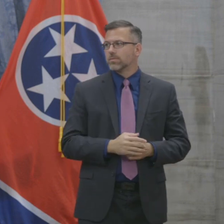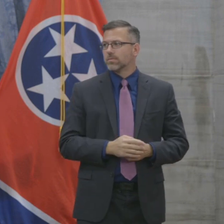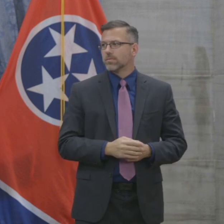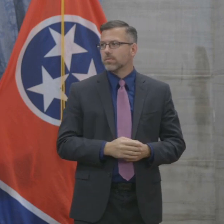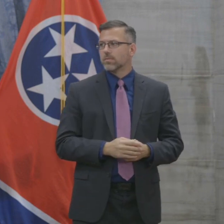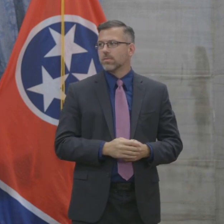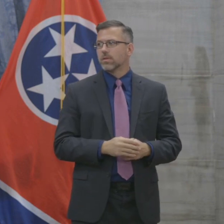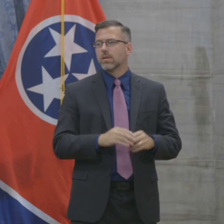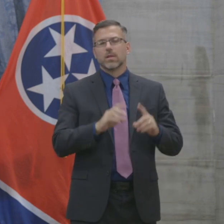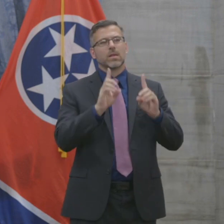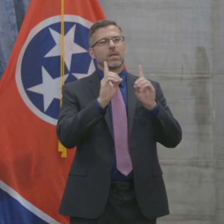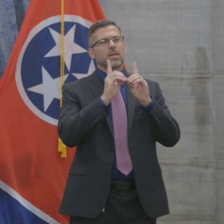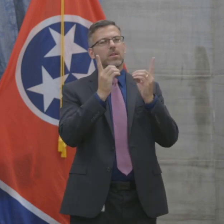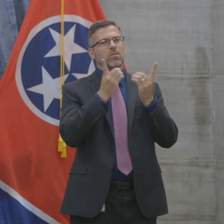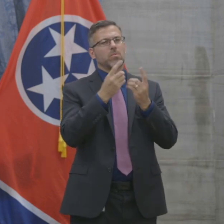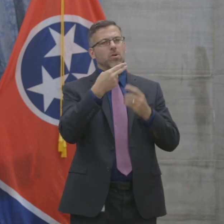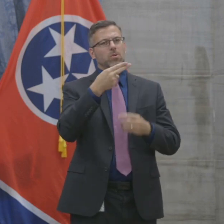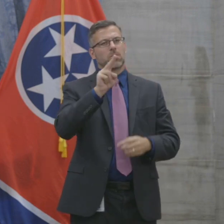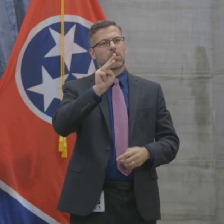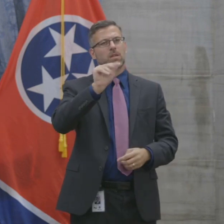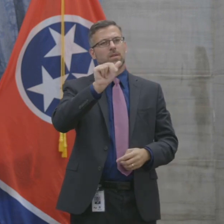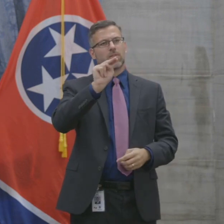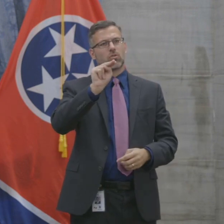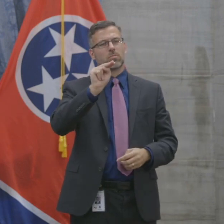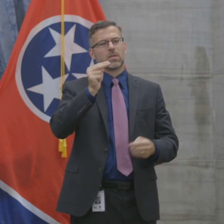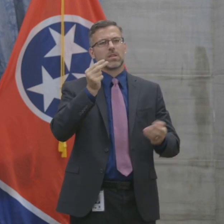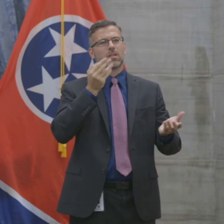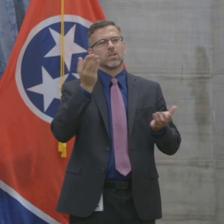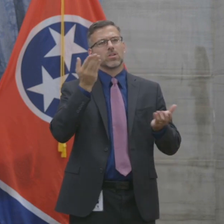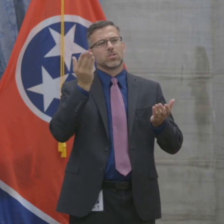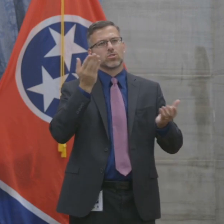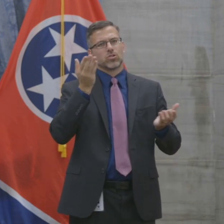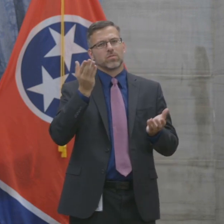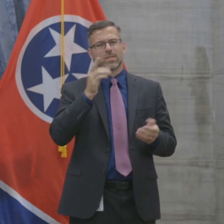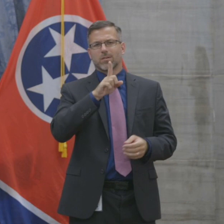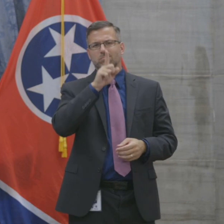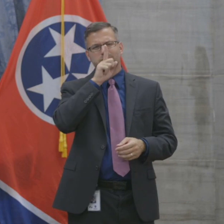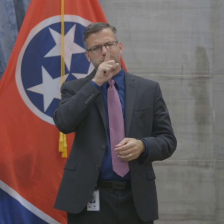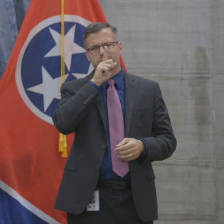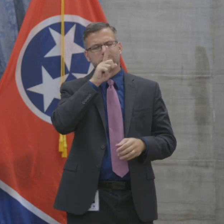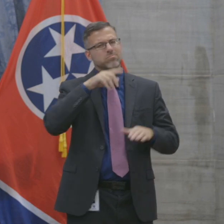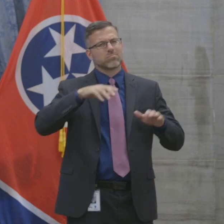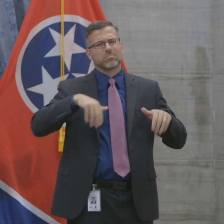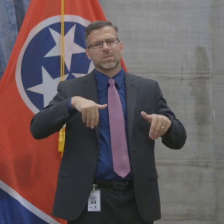sec thing it does for claimants is it opens them up to services,